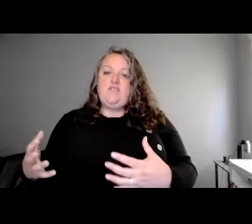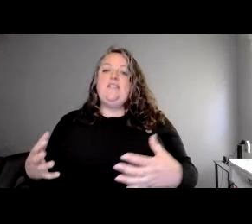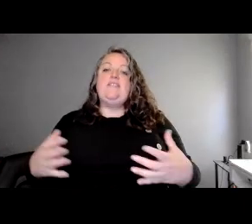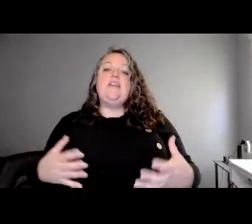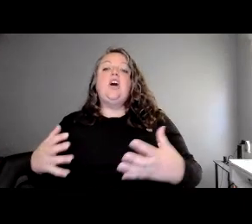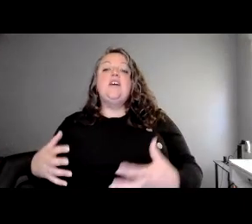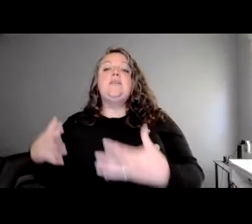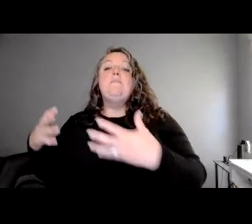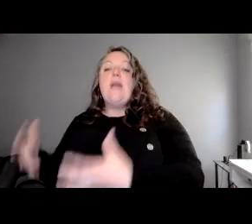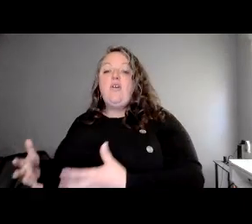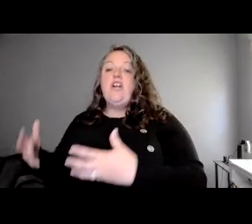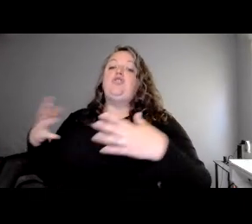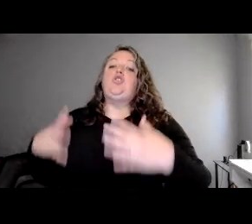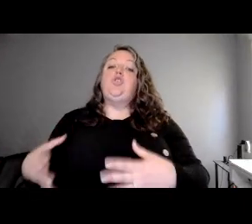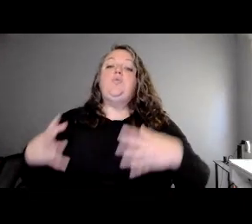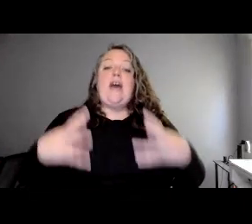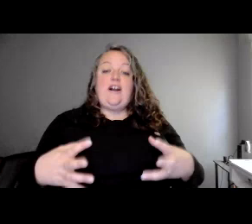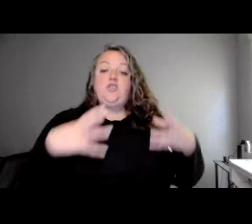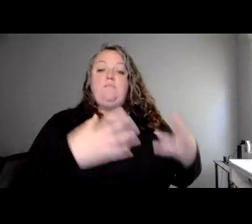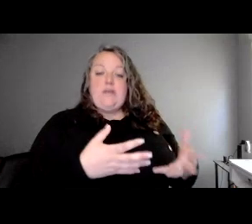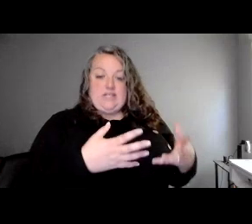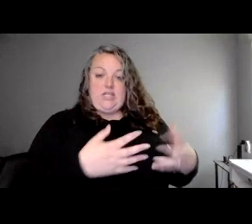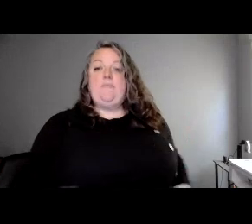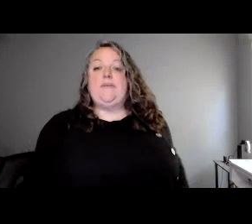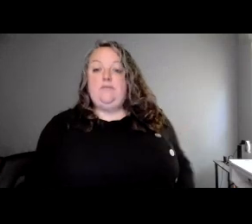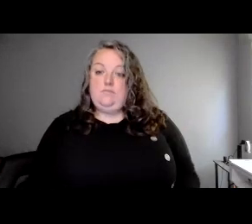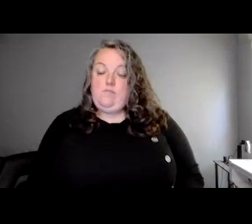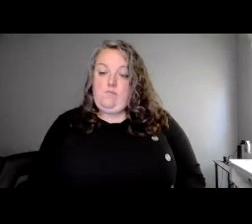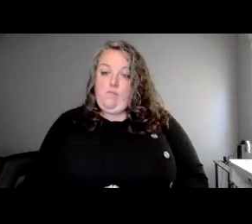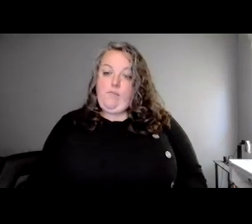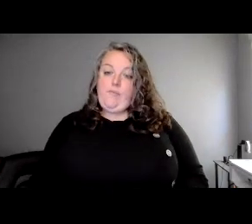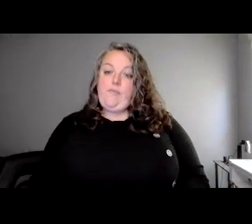that shoveling that then caused the barrier to the actual bus stop. [Patricia Martin] Right.